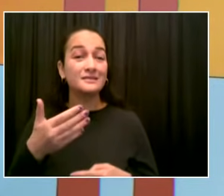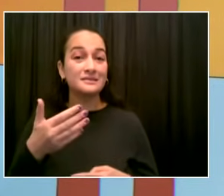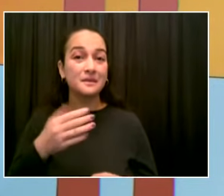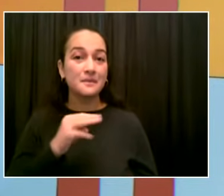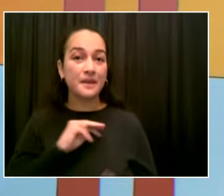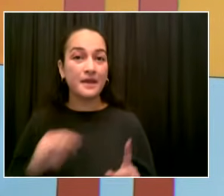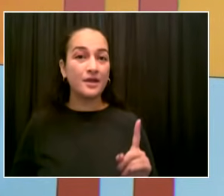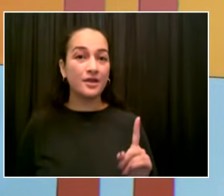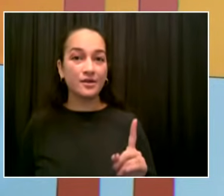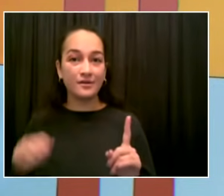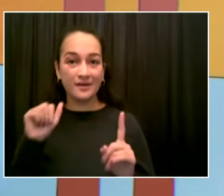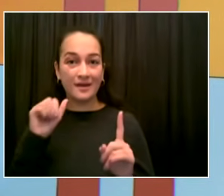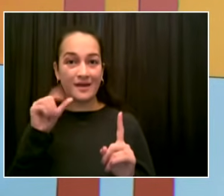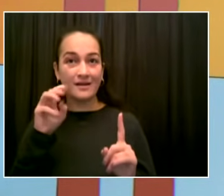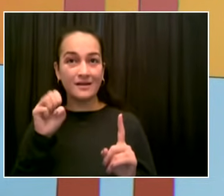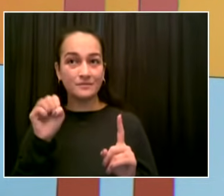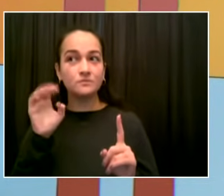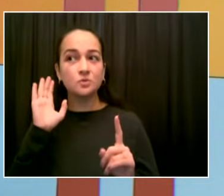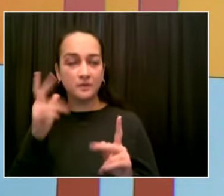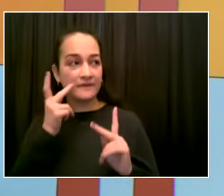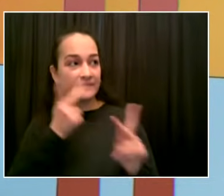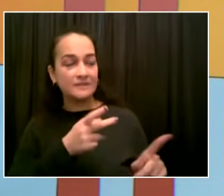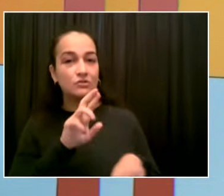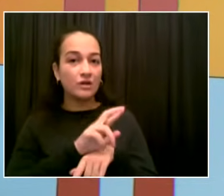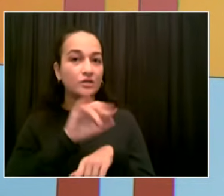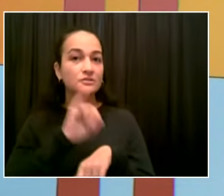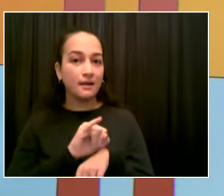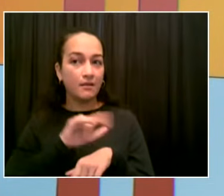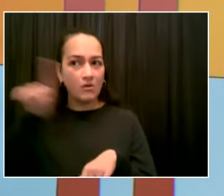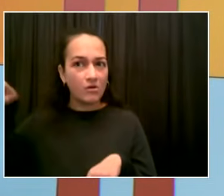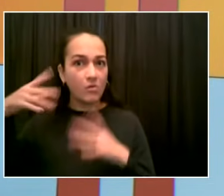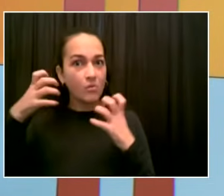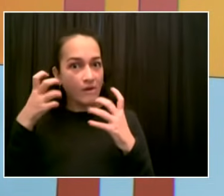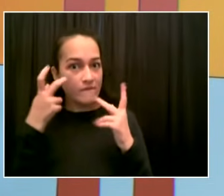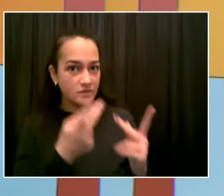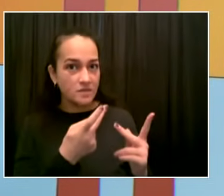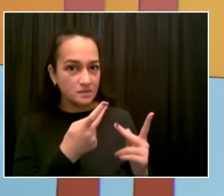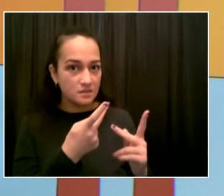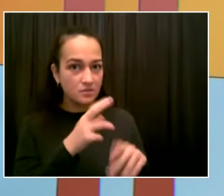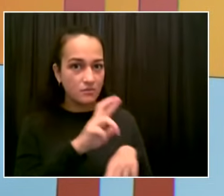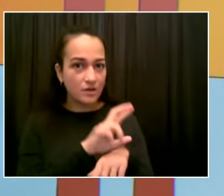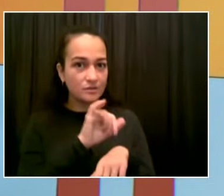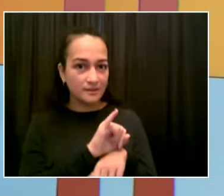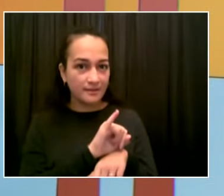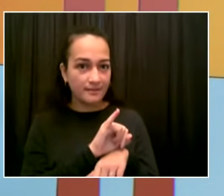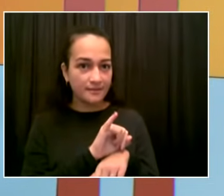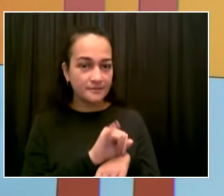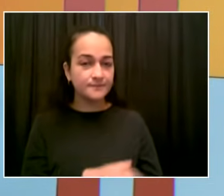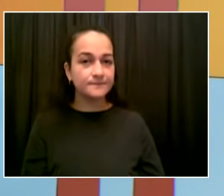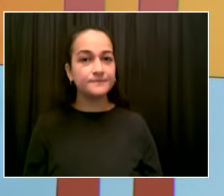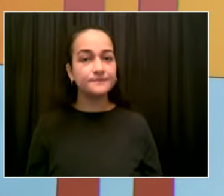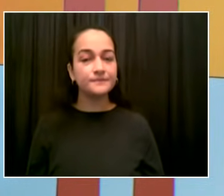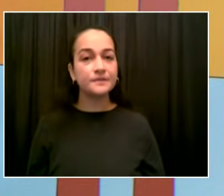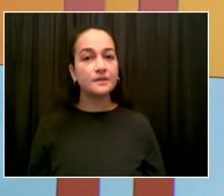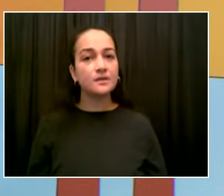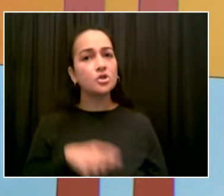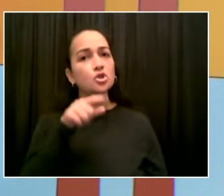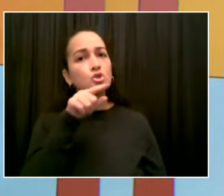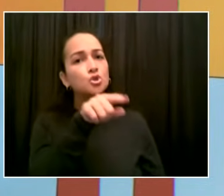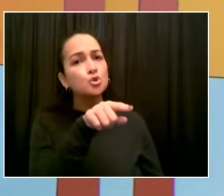LIKELY NEXT MAYOR ERIC ADAMS WHO YOU JUST PRAISED PRETTY REFUSIVELY. SO WHY NOT GO THREE YOURSELF?